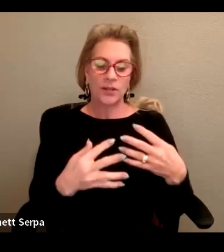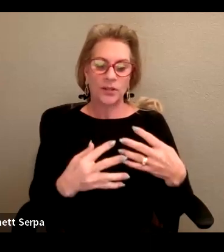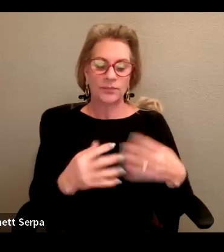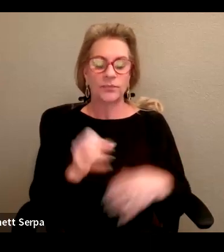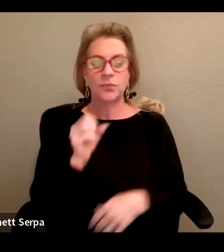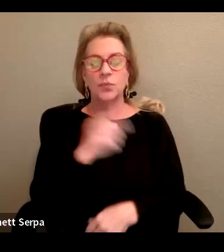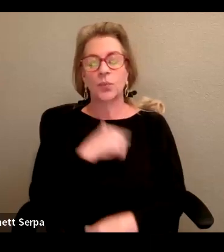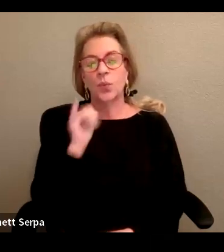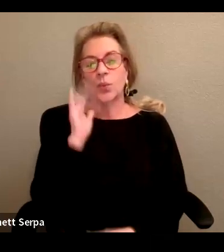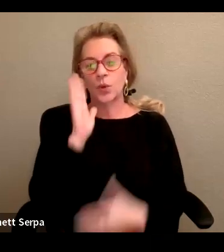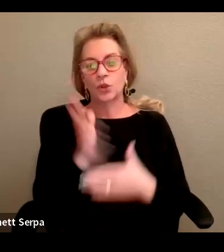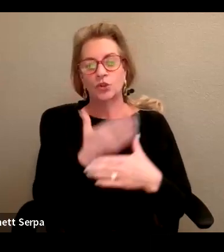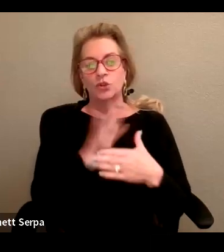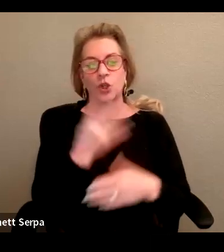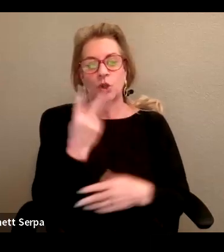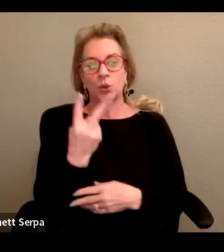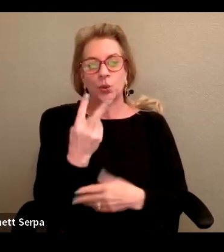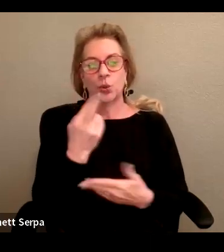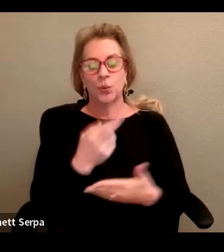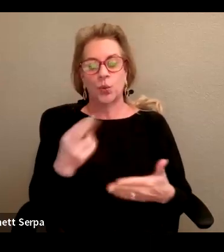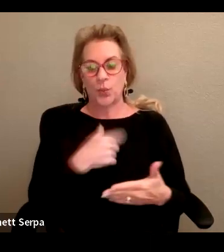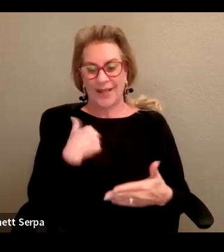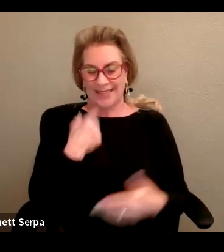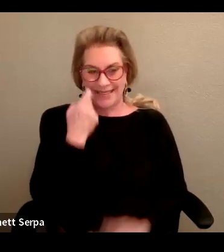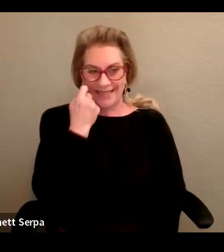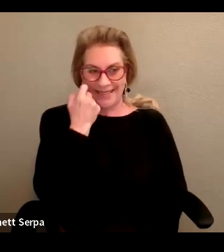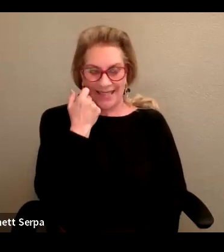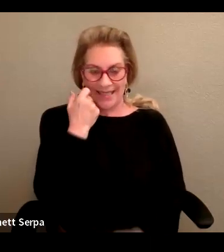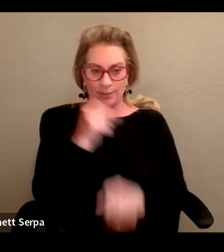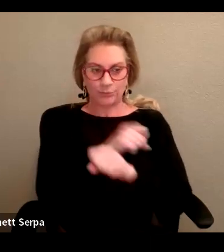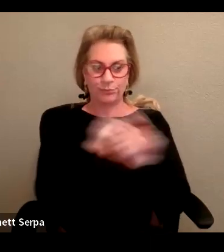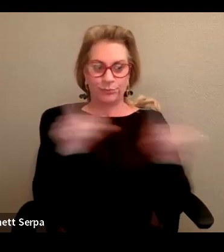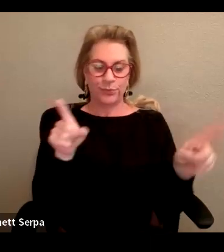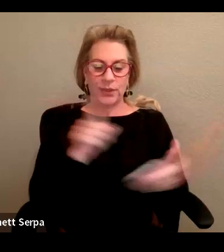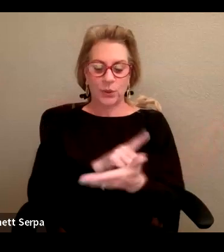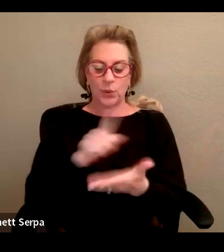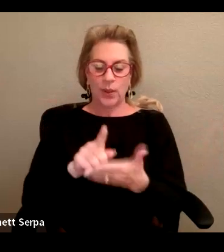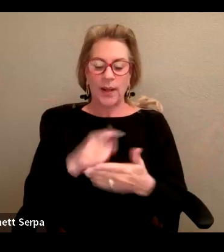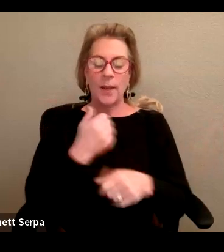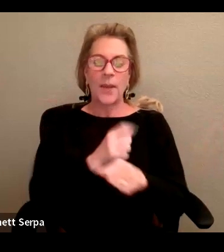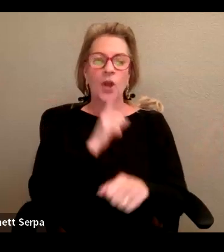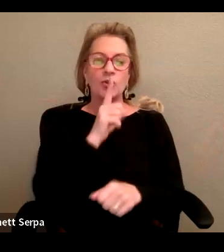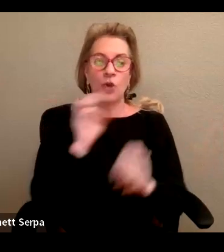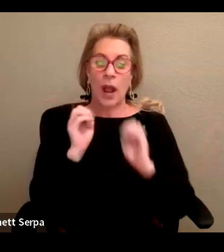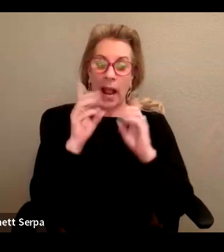also share two resources we issued just this week to help ensure the educational rights of immigrant